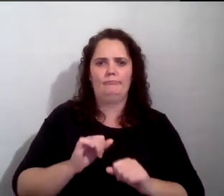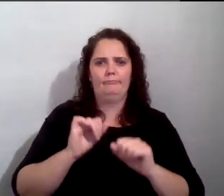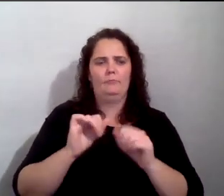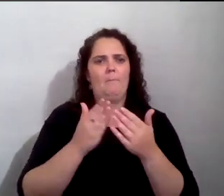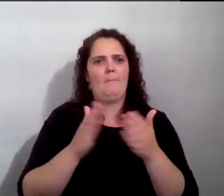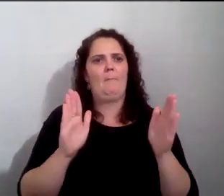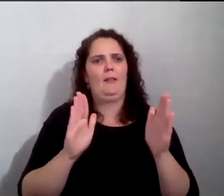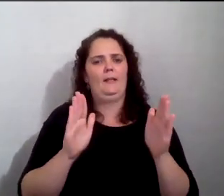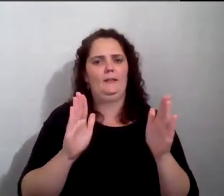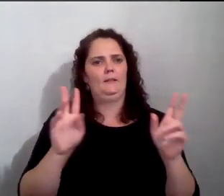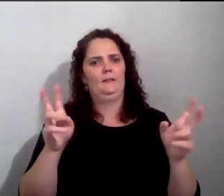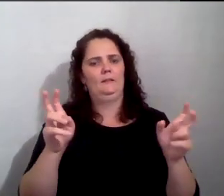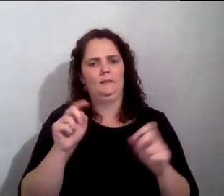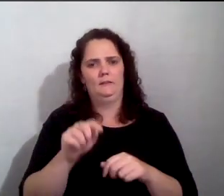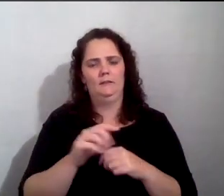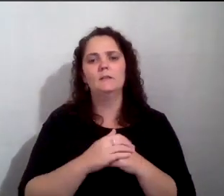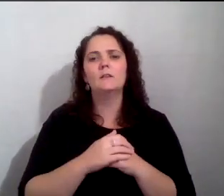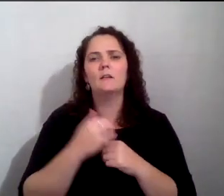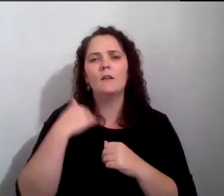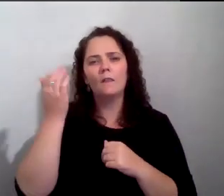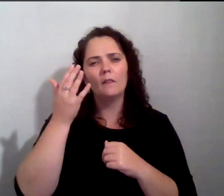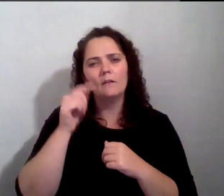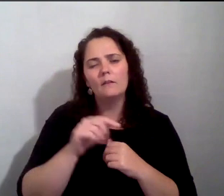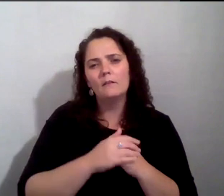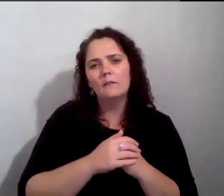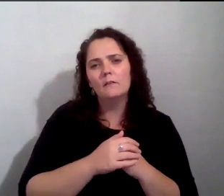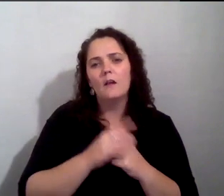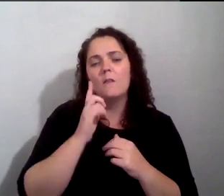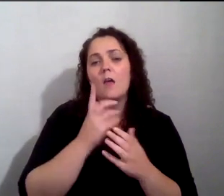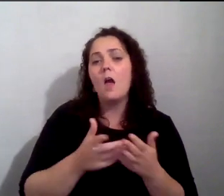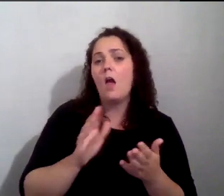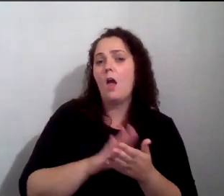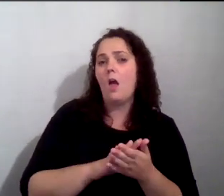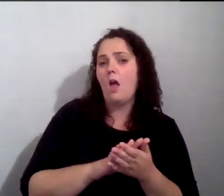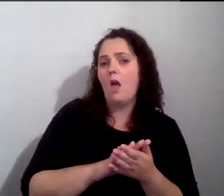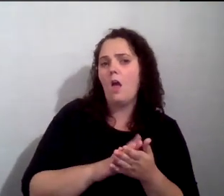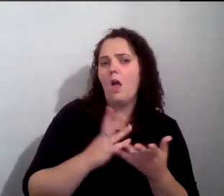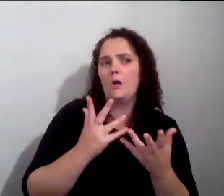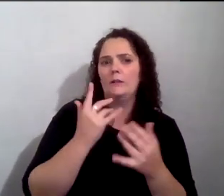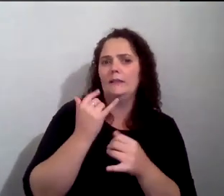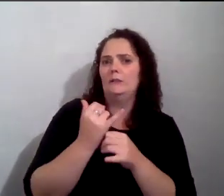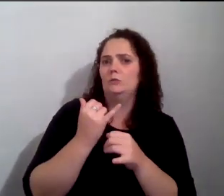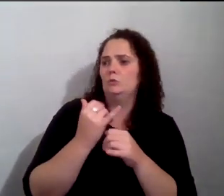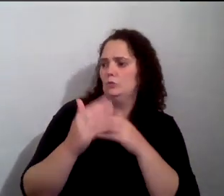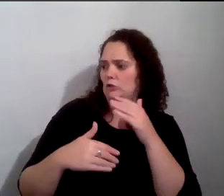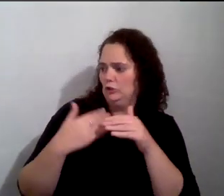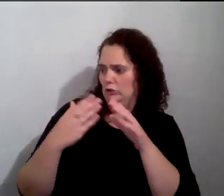of way that the court belongs to the public – and so I started thinking about not just that but about how do institutions